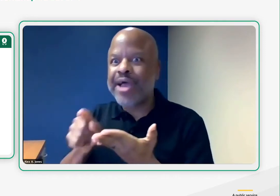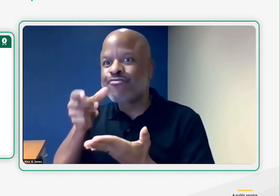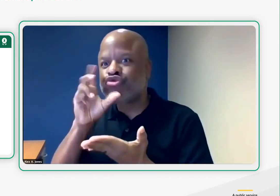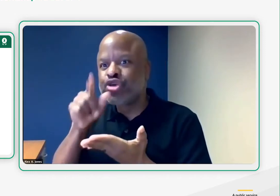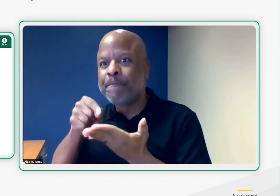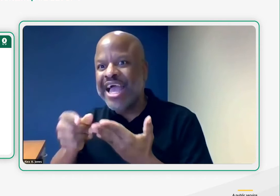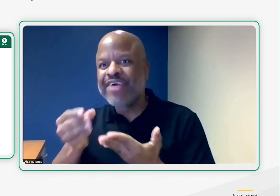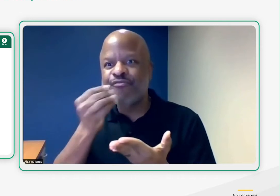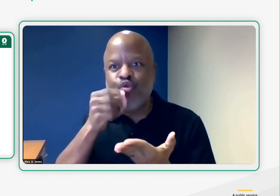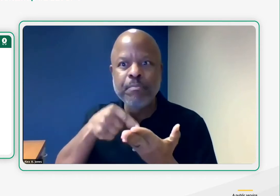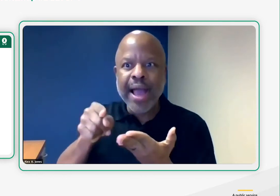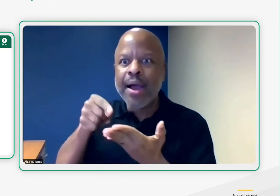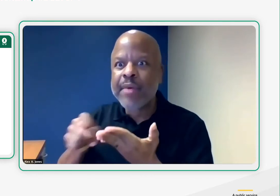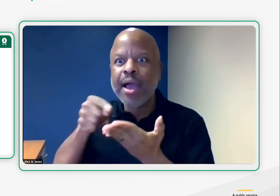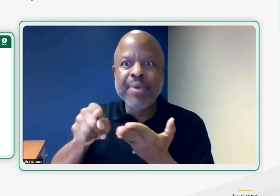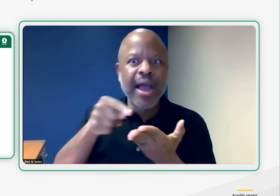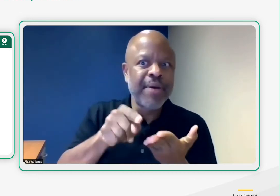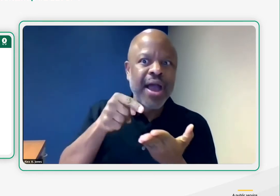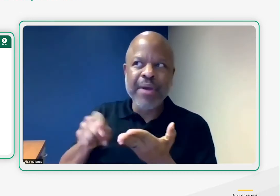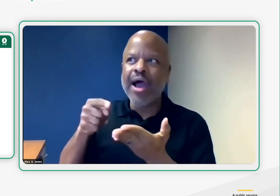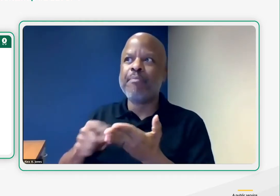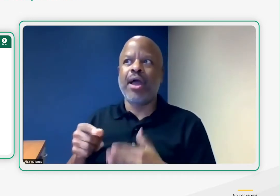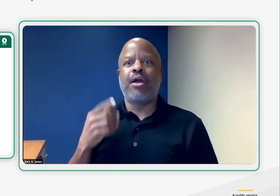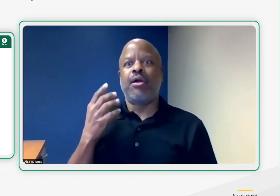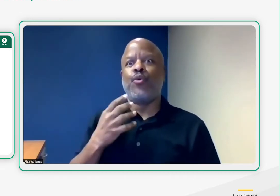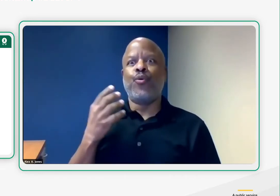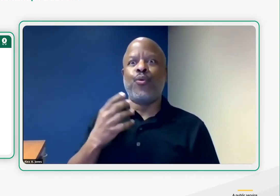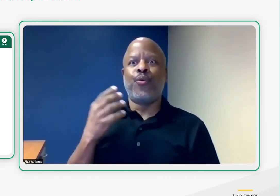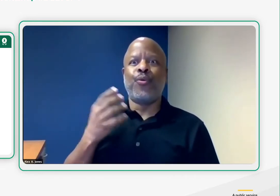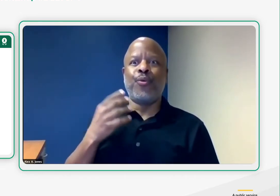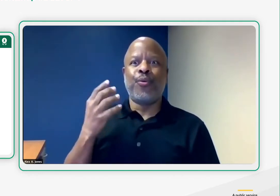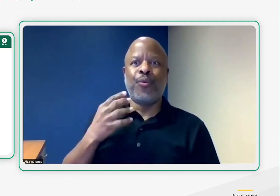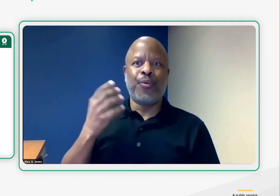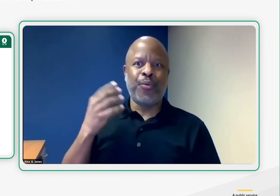You have to pay for every drink, pay for every meal.